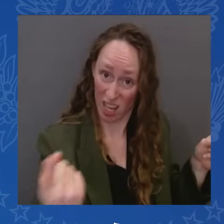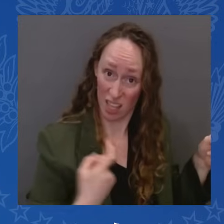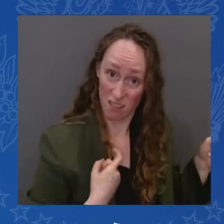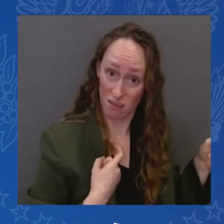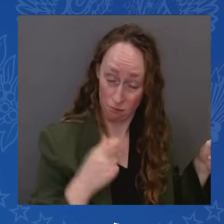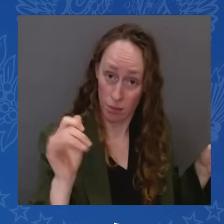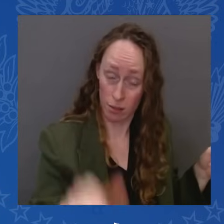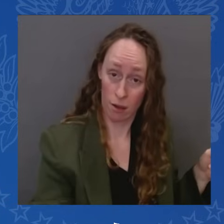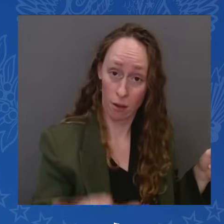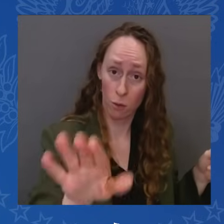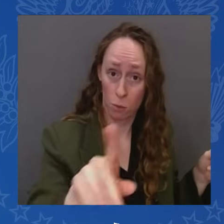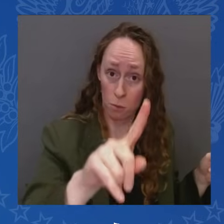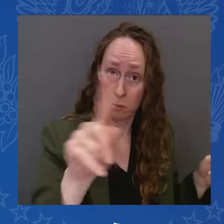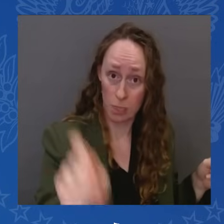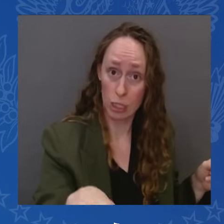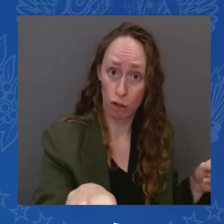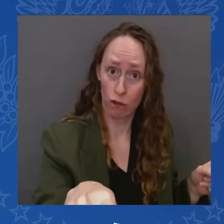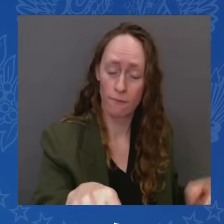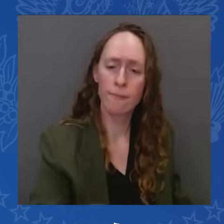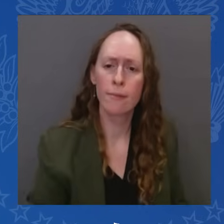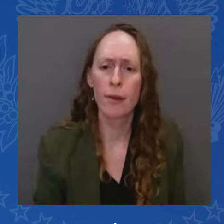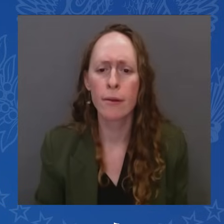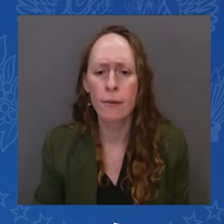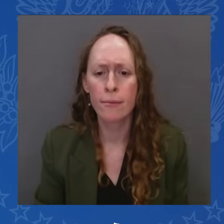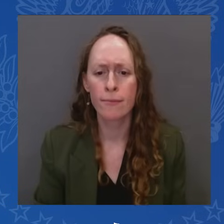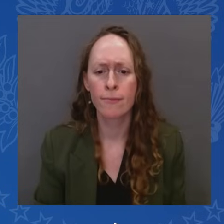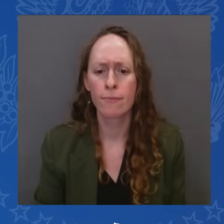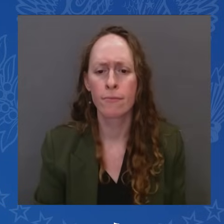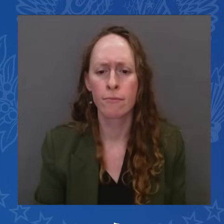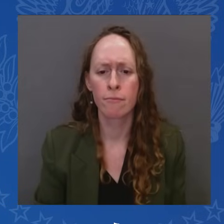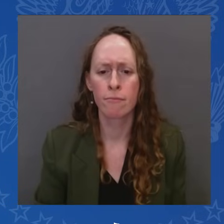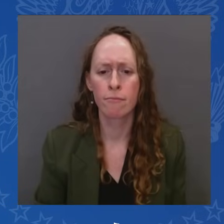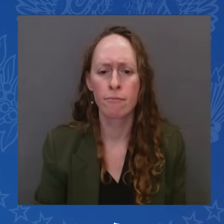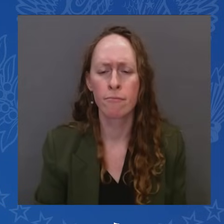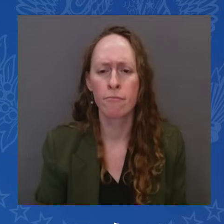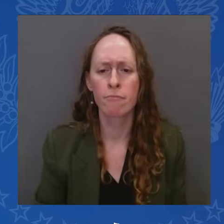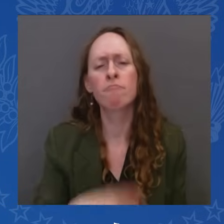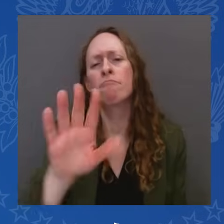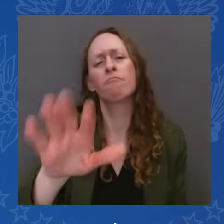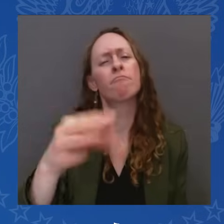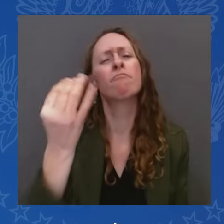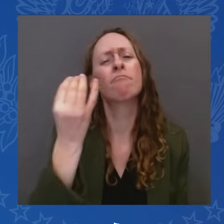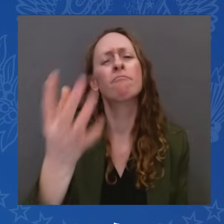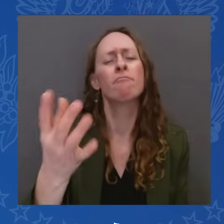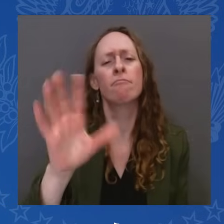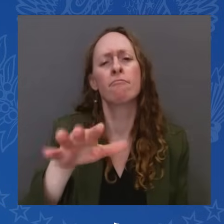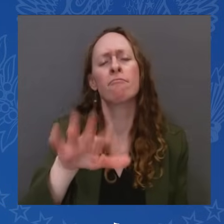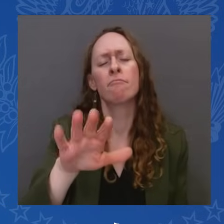The question is not only about our words or thoughts. The question is about for what we are ready